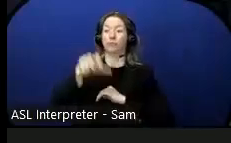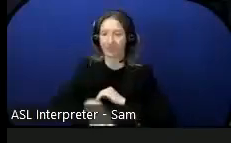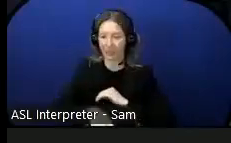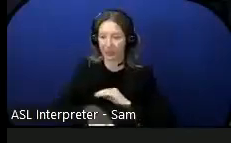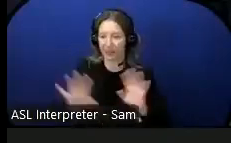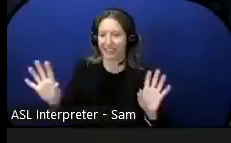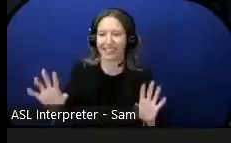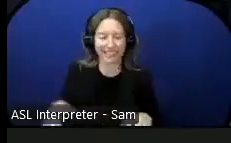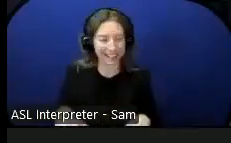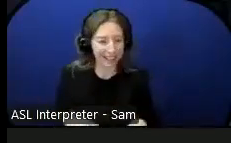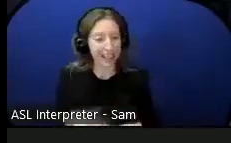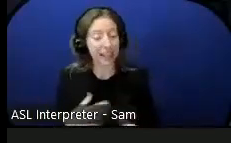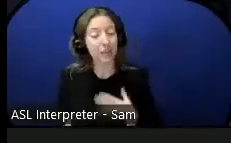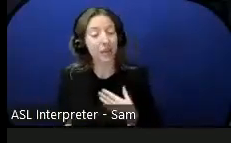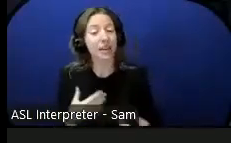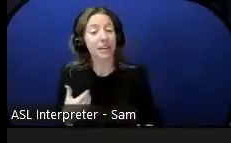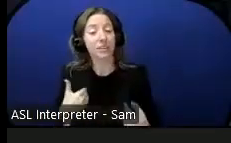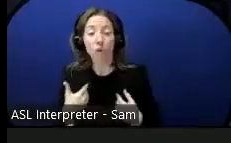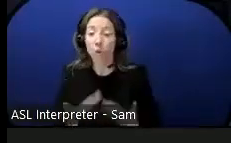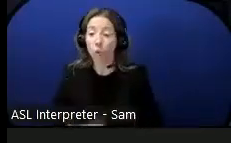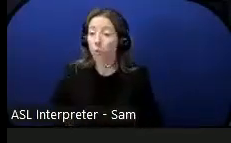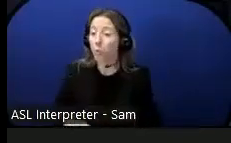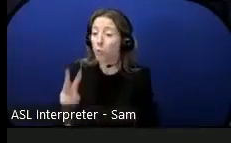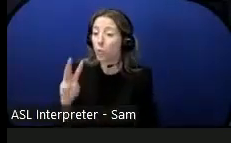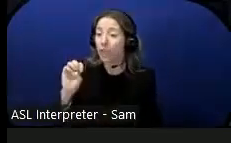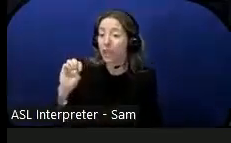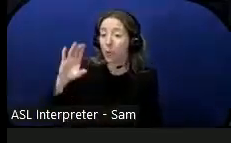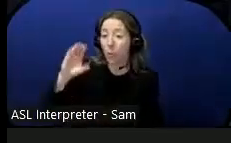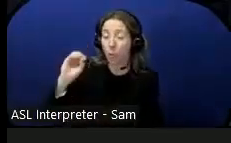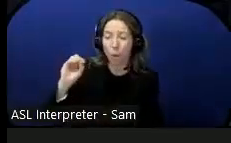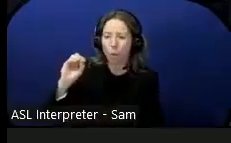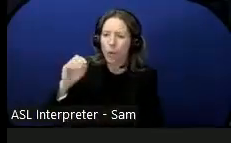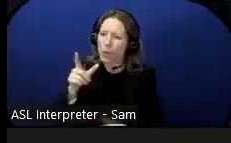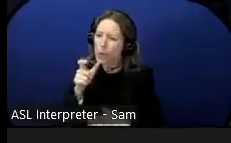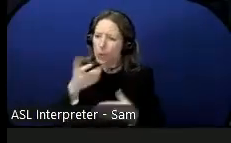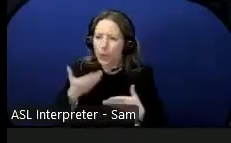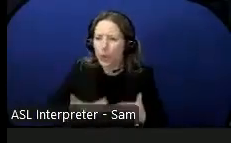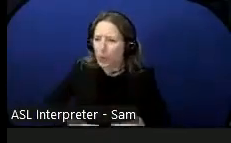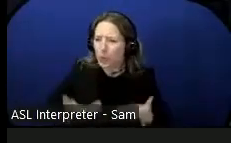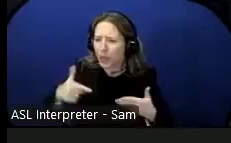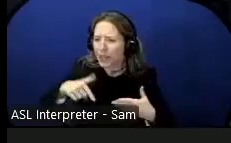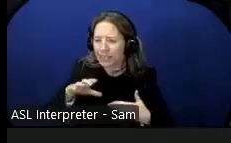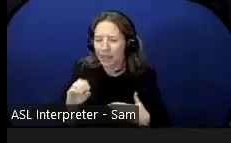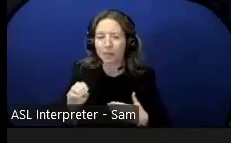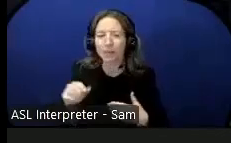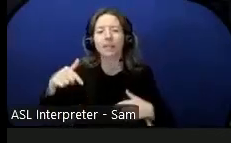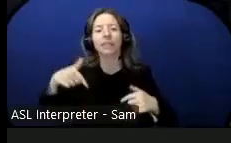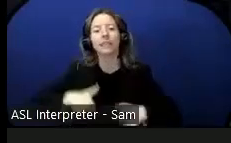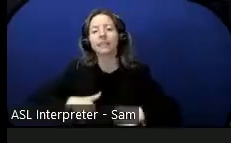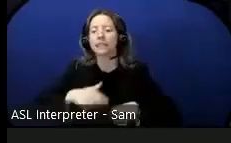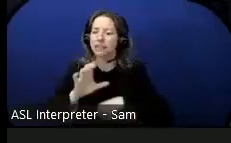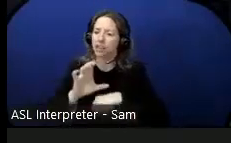Digital Accessibility by WeCo. We are a consulting group of digital accessibility professionals